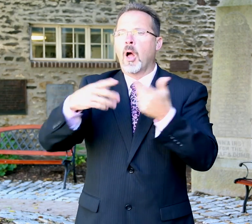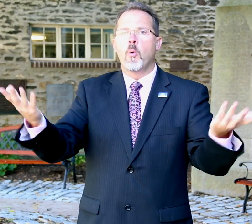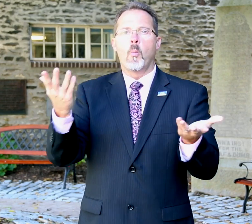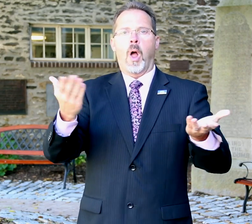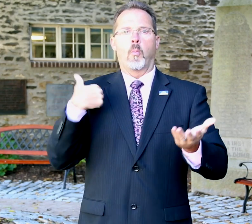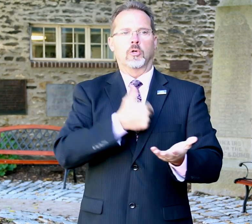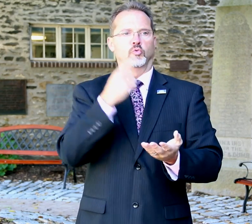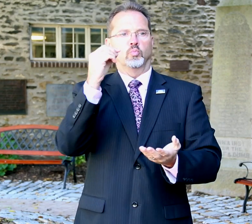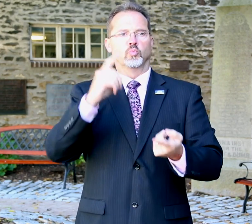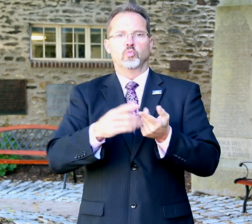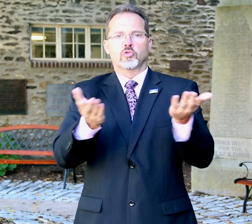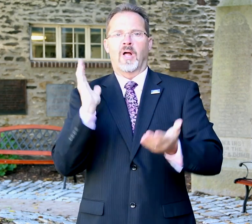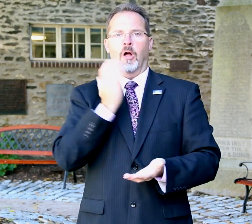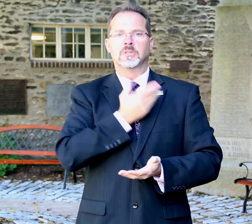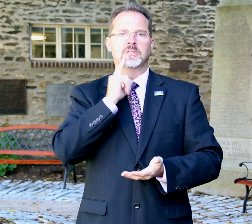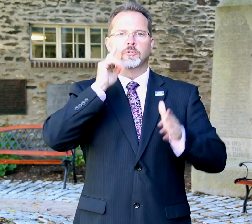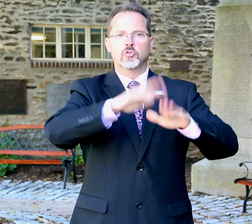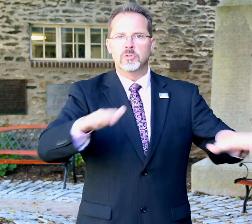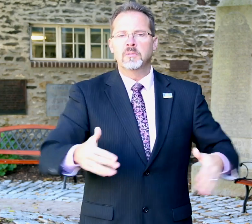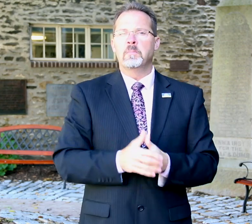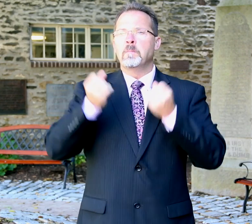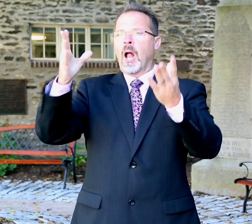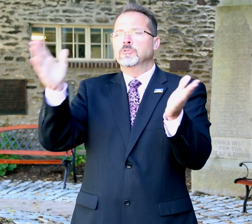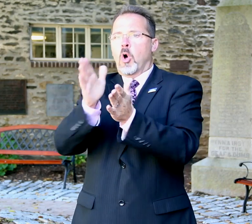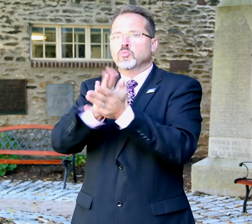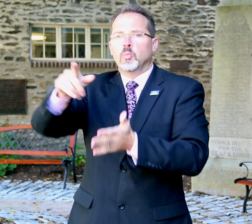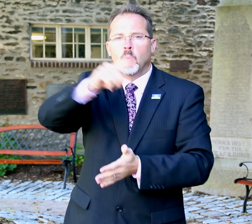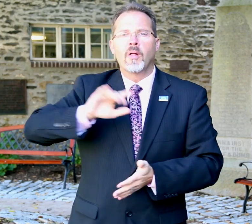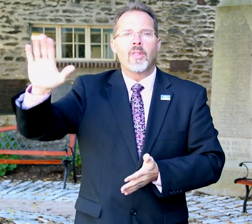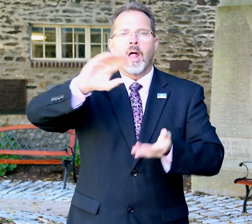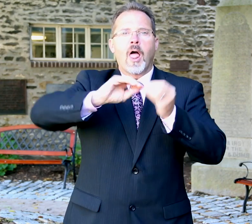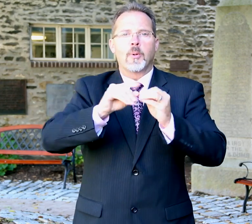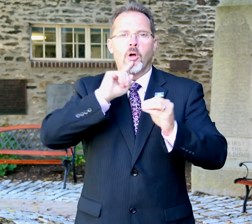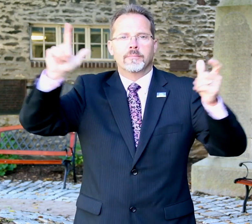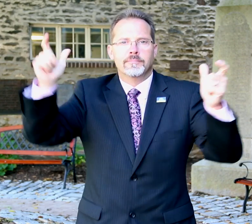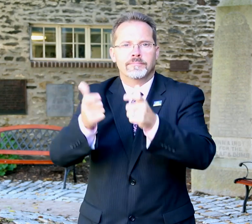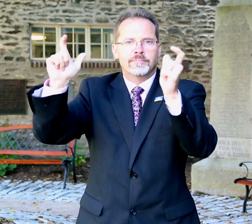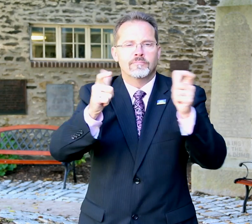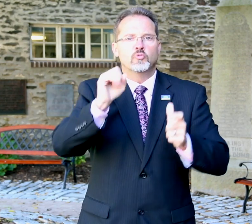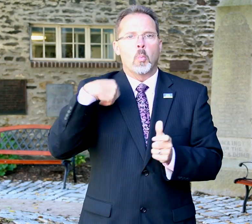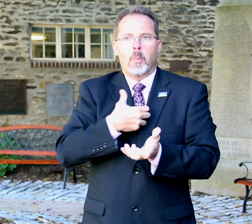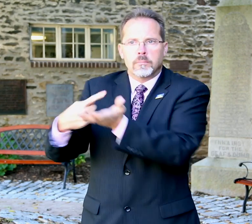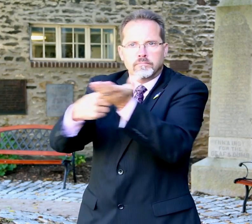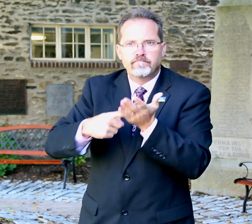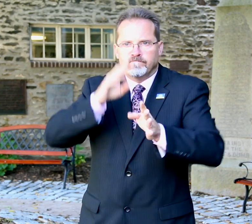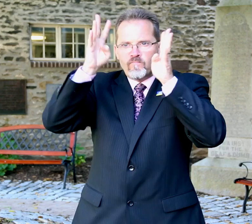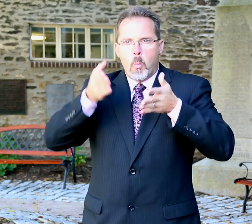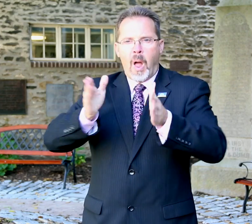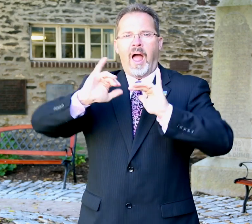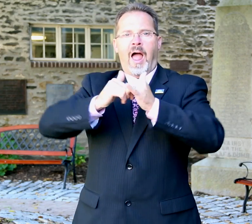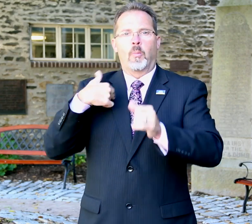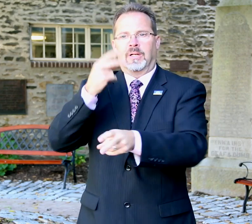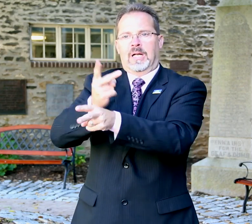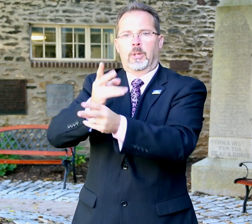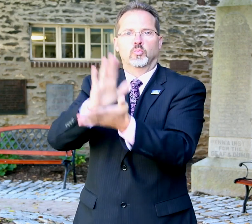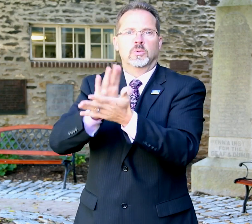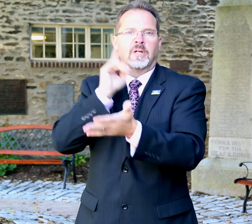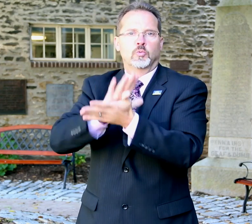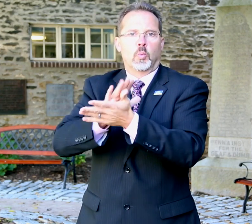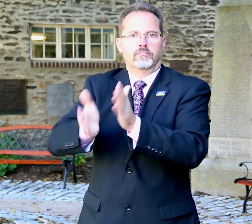about what we do to serve our deaf children. Many of these schools care concerned as their enrollment is decreasing. So, we want to discuss ways to keep our deaf schools running.